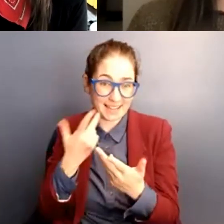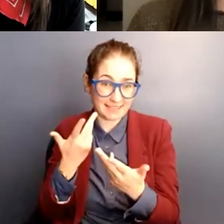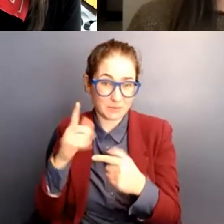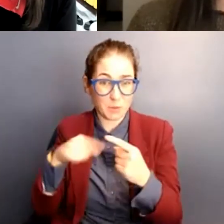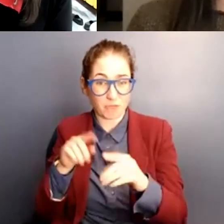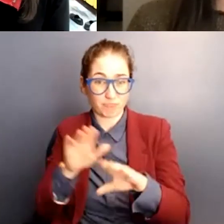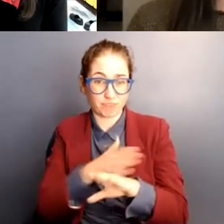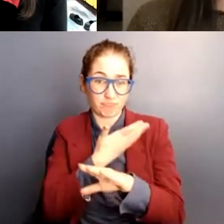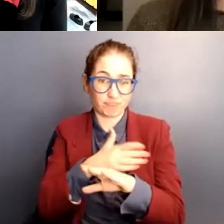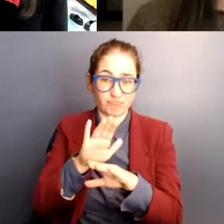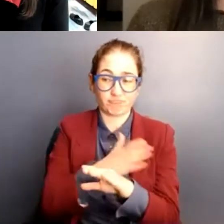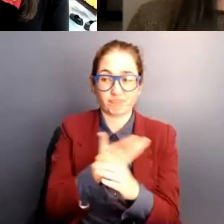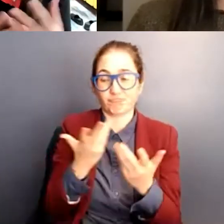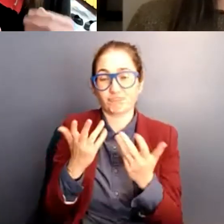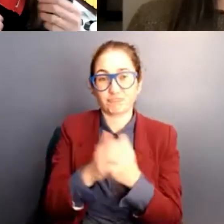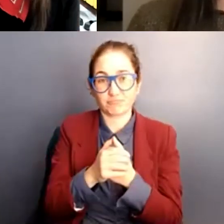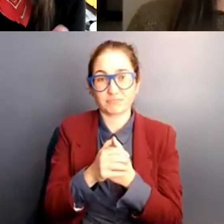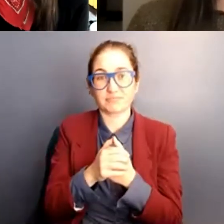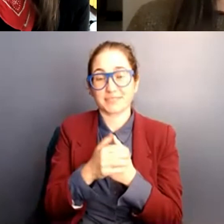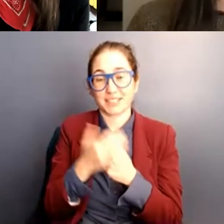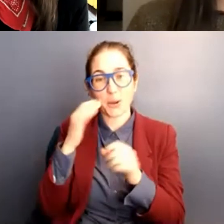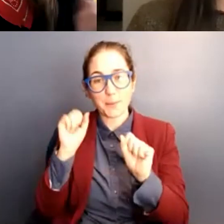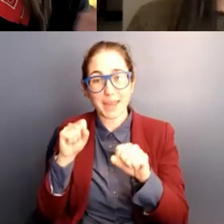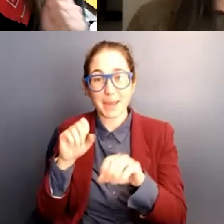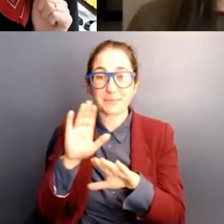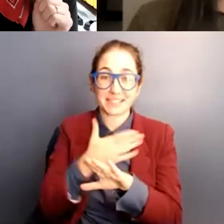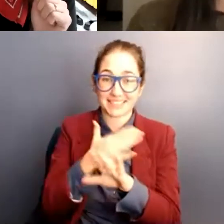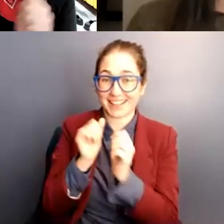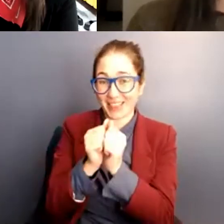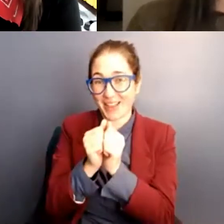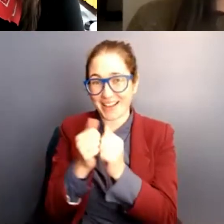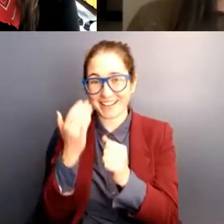and being able to sing along with the rest of the crowd was